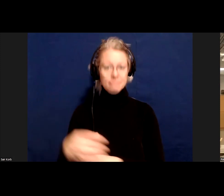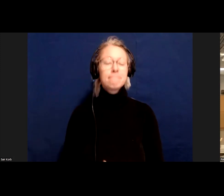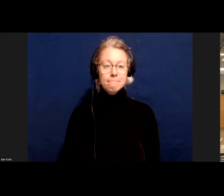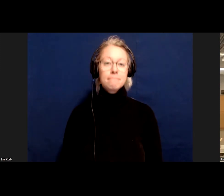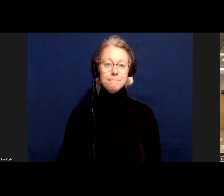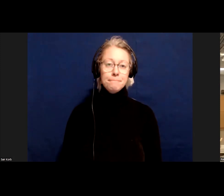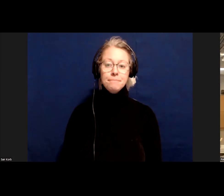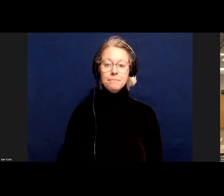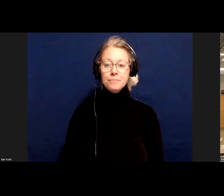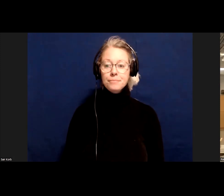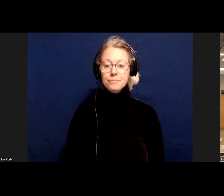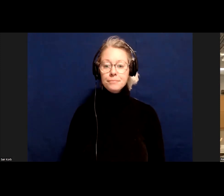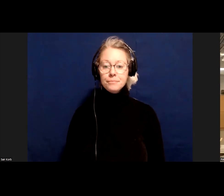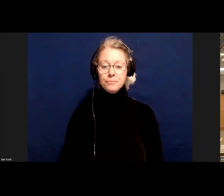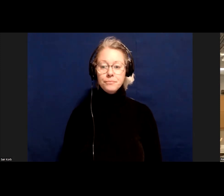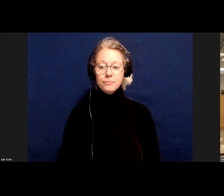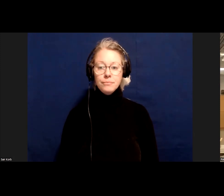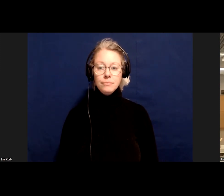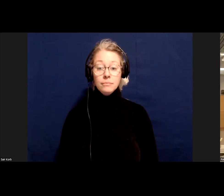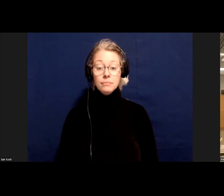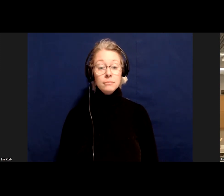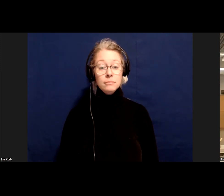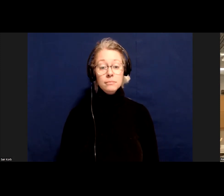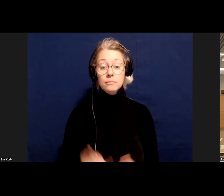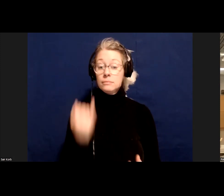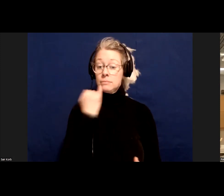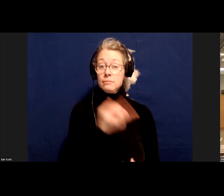and we're happy to answer any questions that you may have.